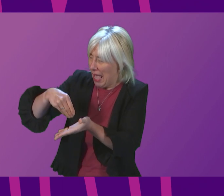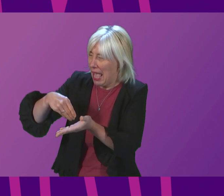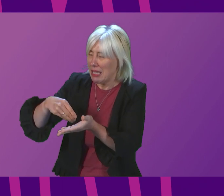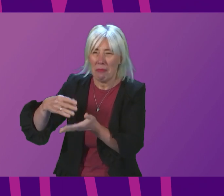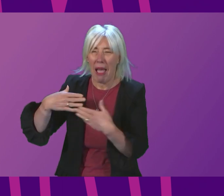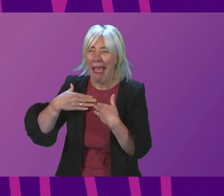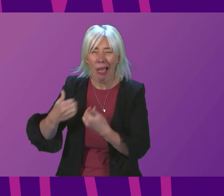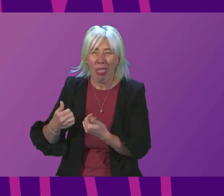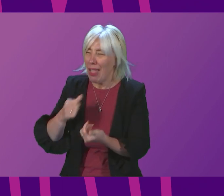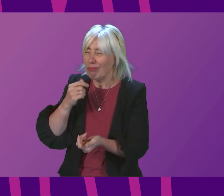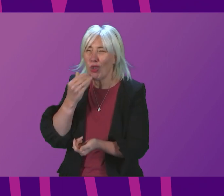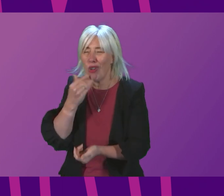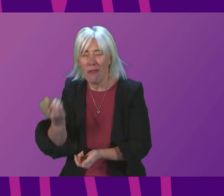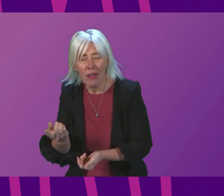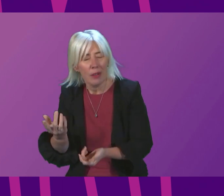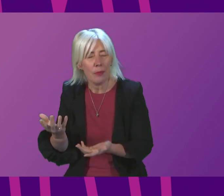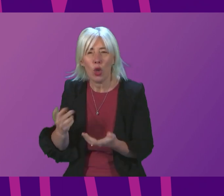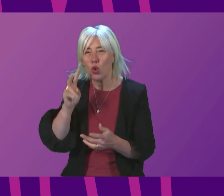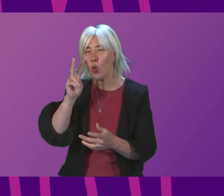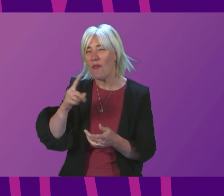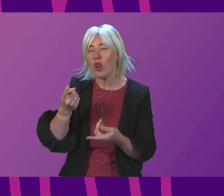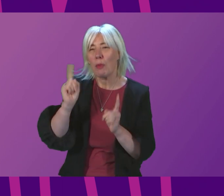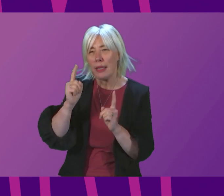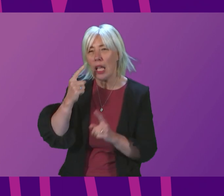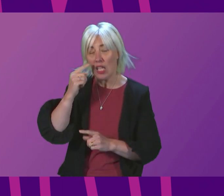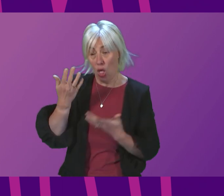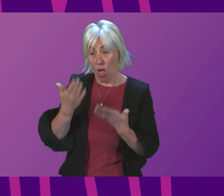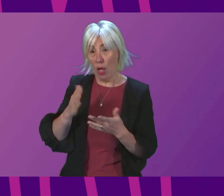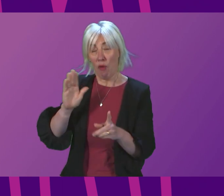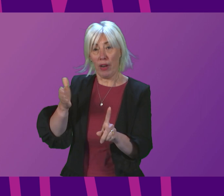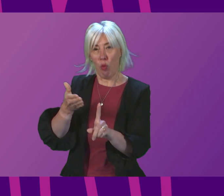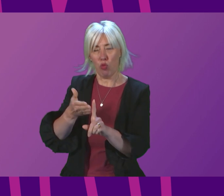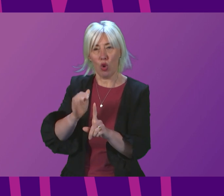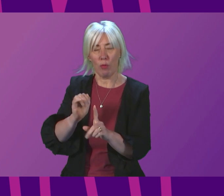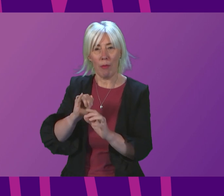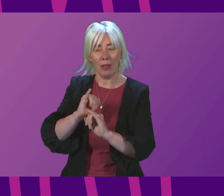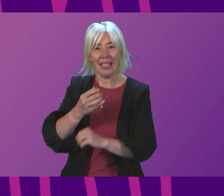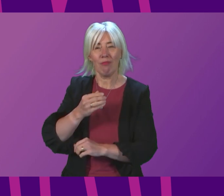Does the First Minister not see that her current approach endangers dental provision for the